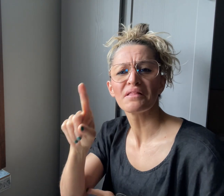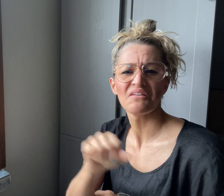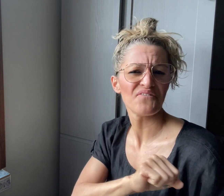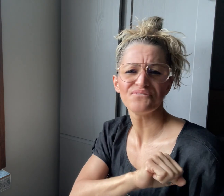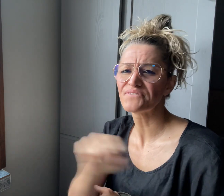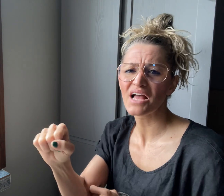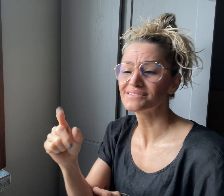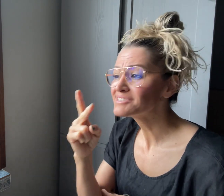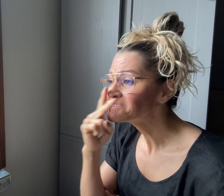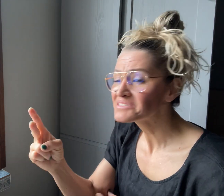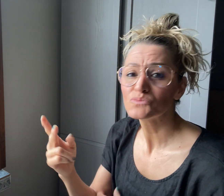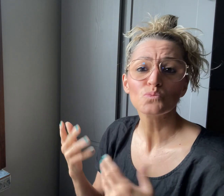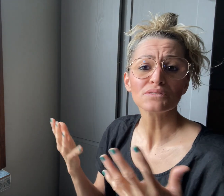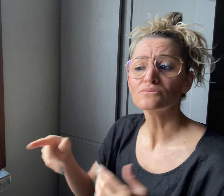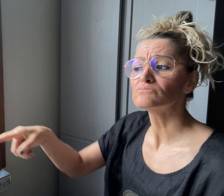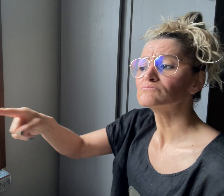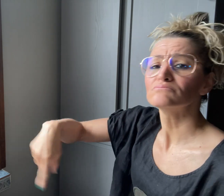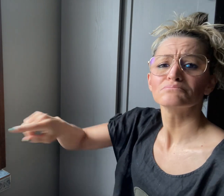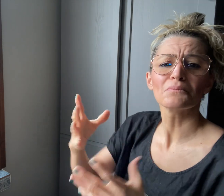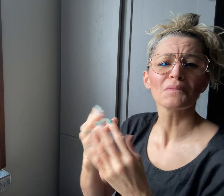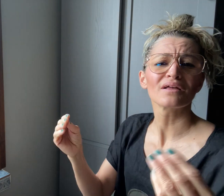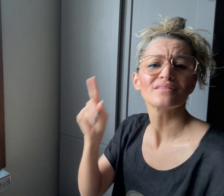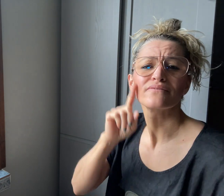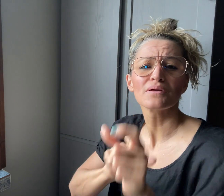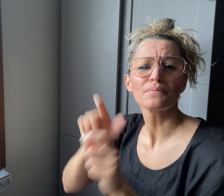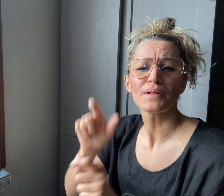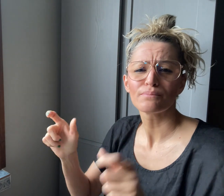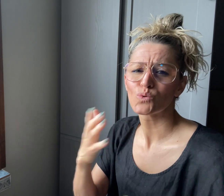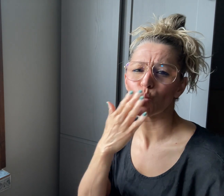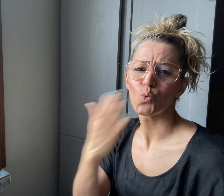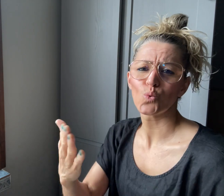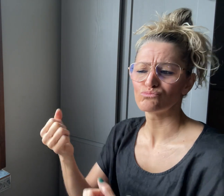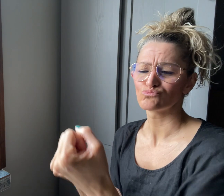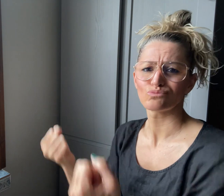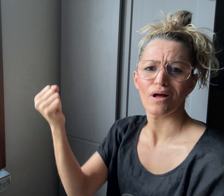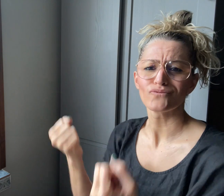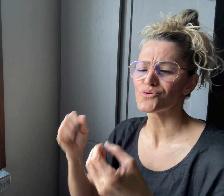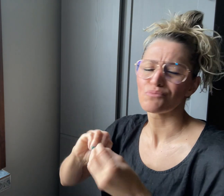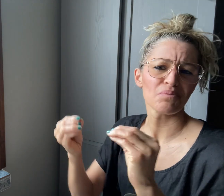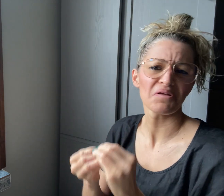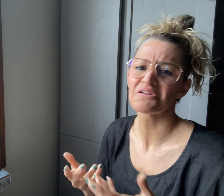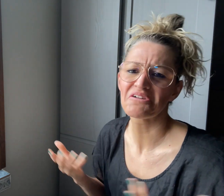Deaf people are very good drivers, as they don't get